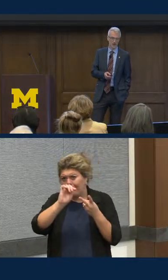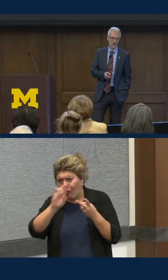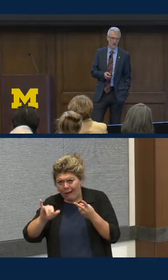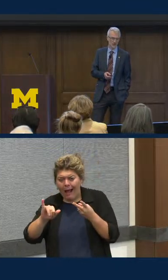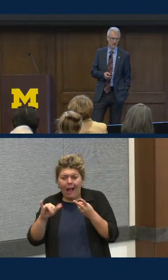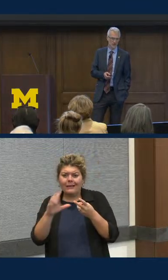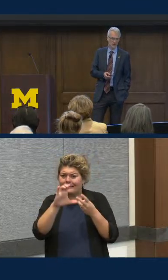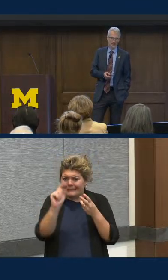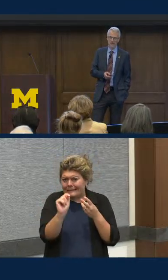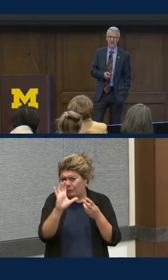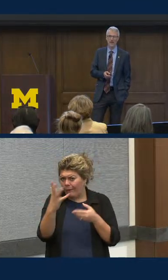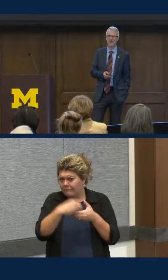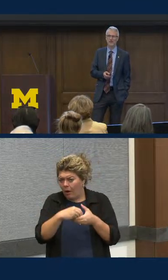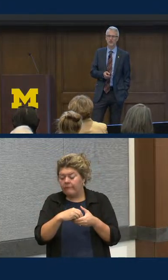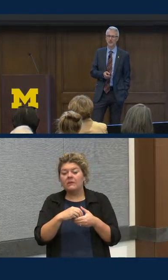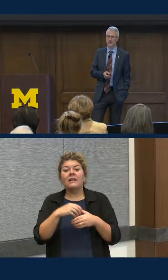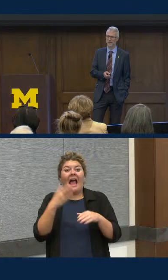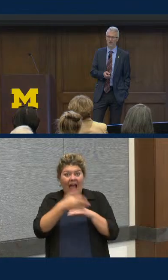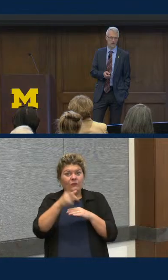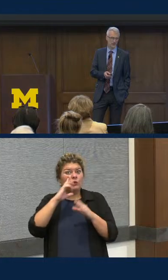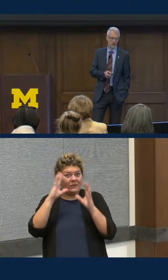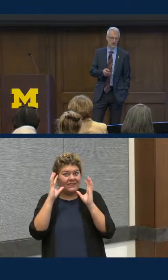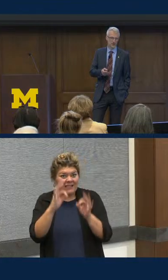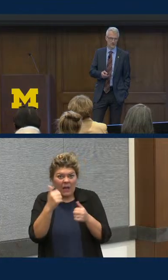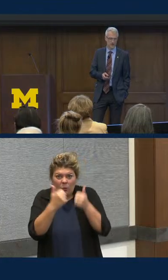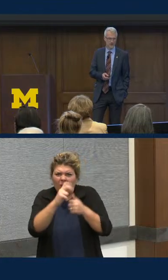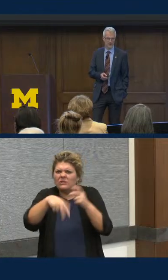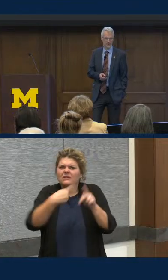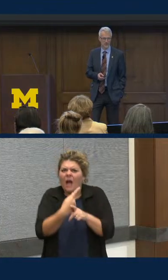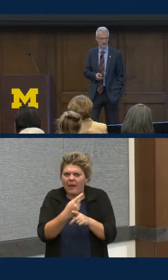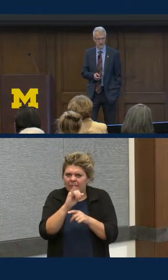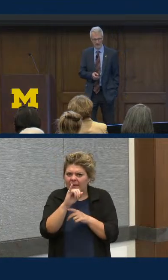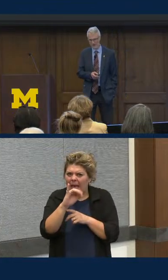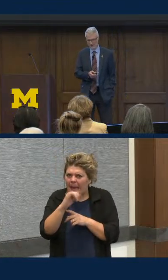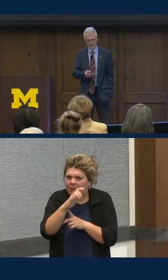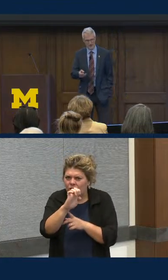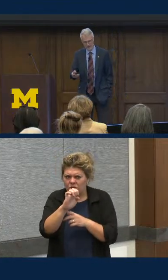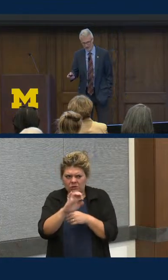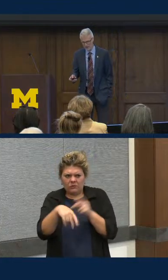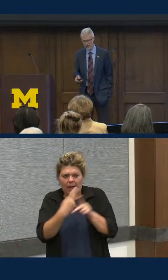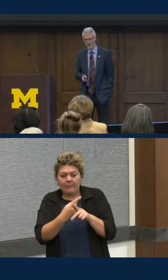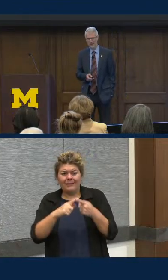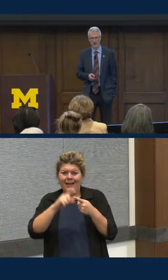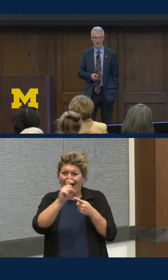images there are lots of choices